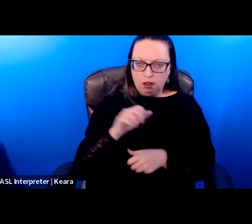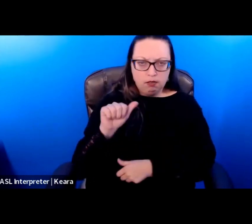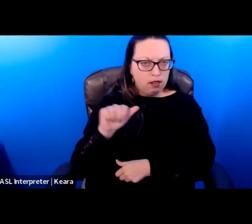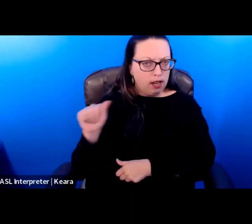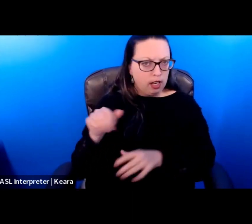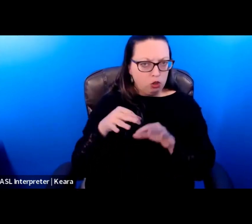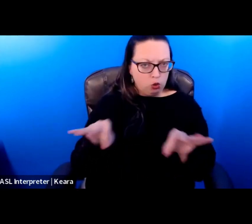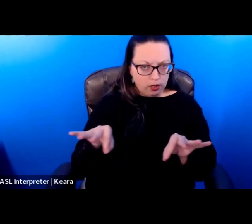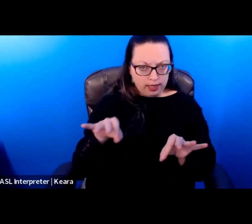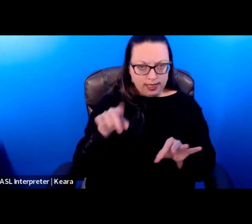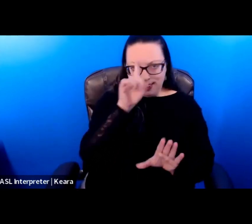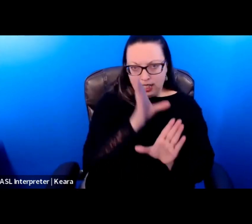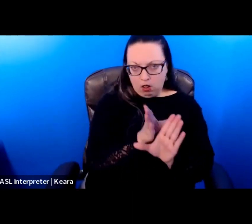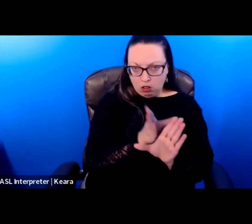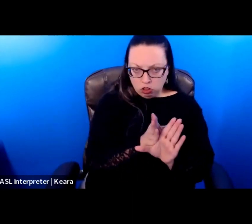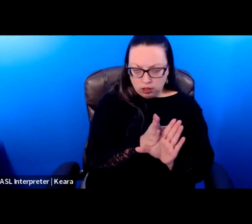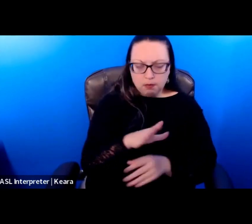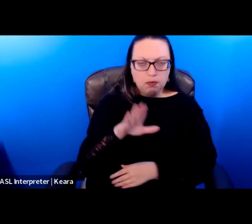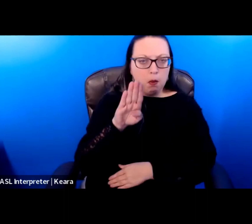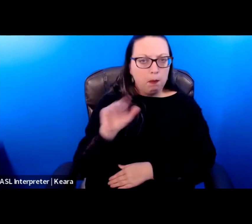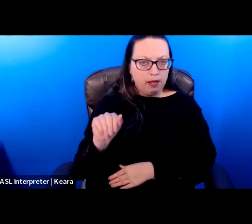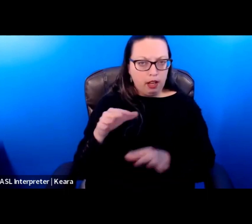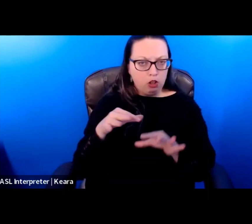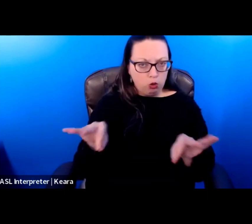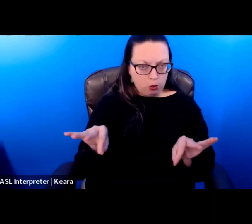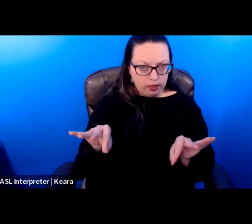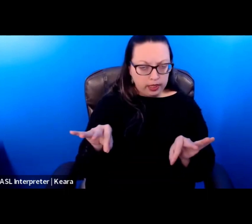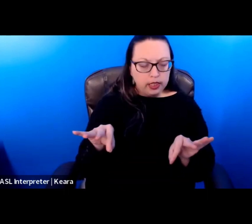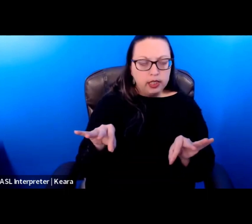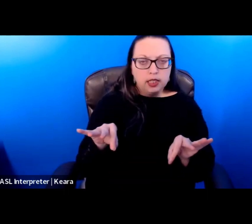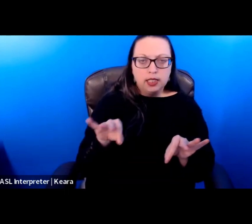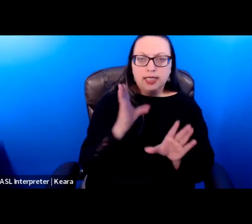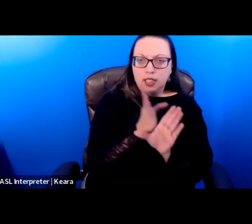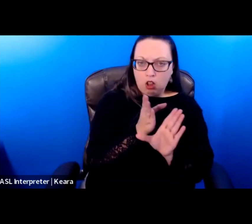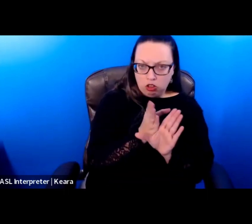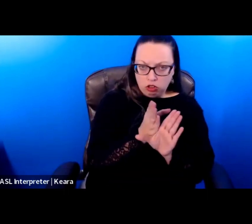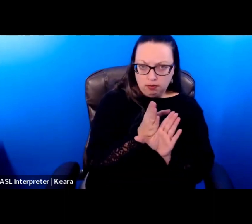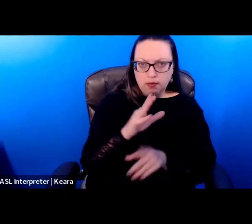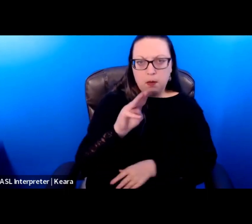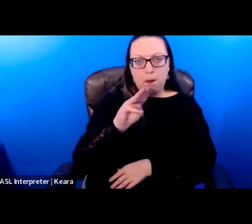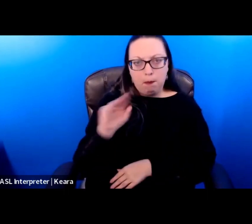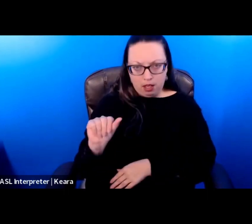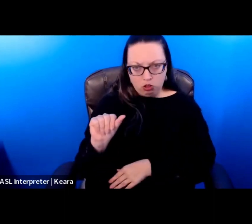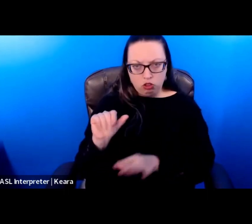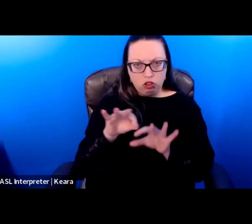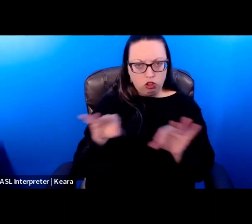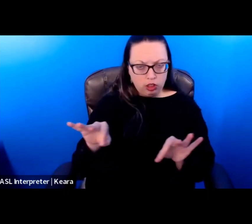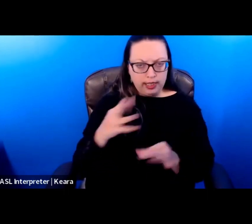psychology, a bachelor's degree and a bachelor's degree in psychology and a master's in social work. And I've held held